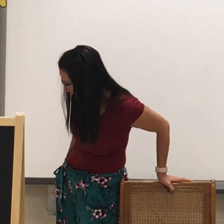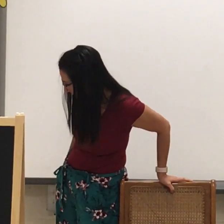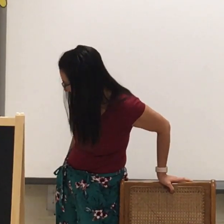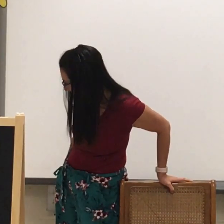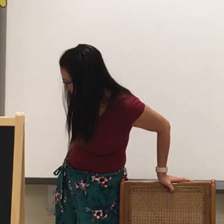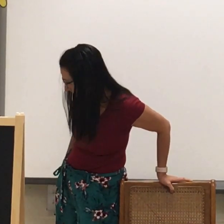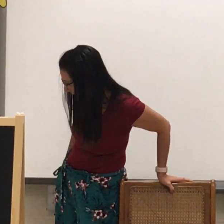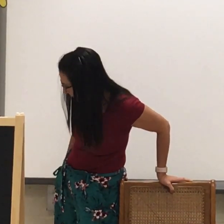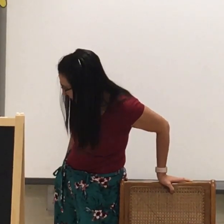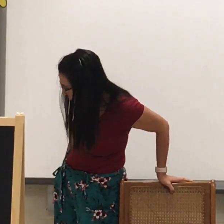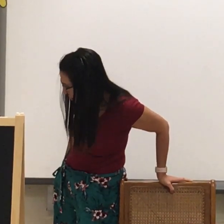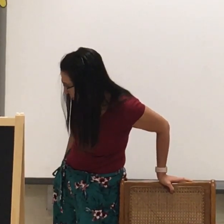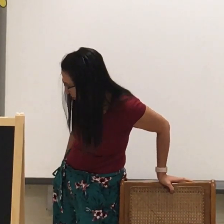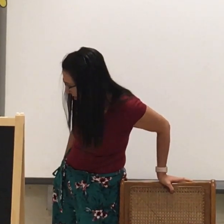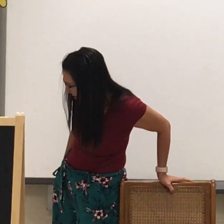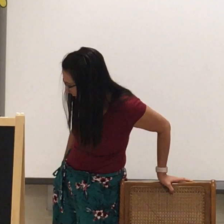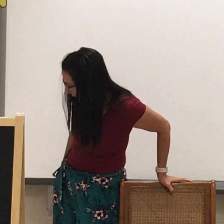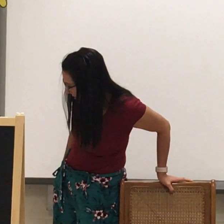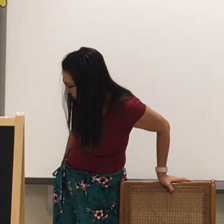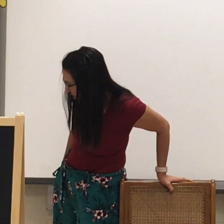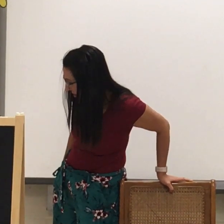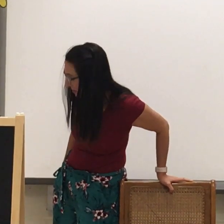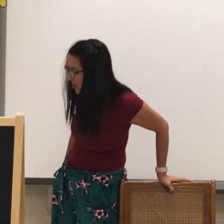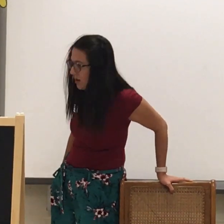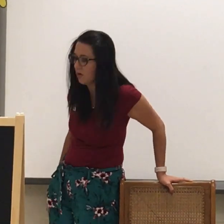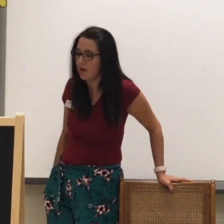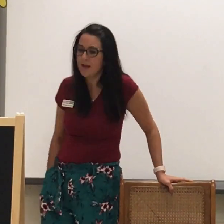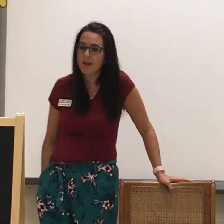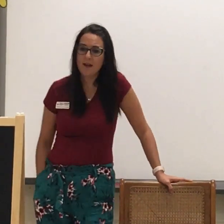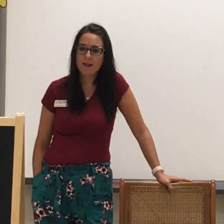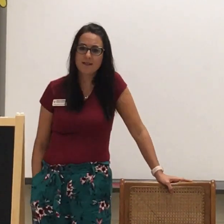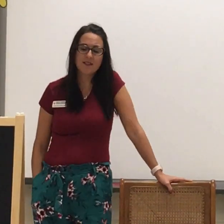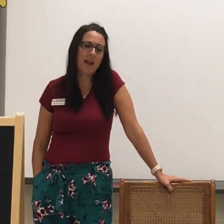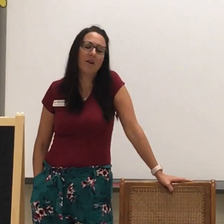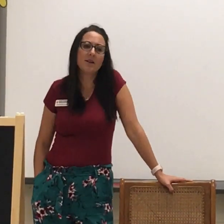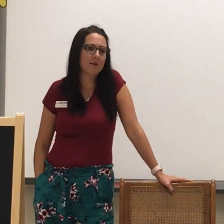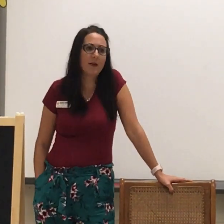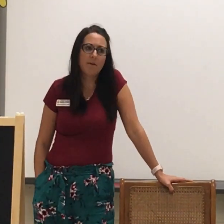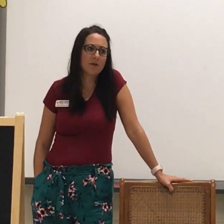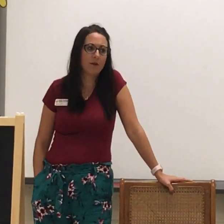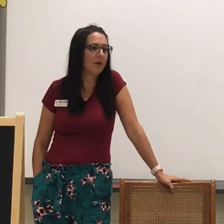about having nothing out unless I've told you... and you know it's scary sometimes learning